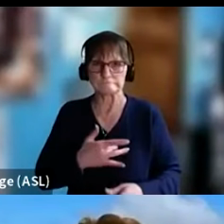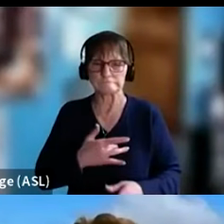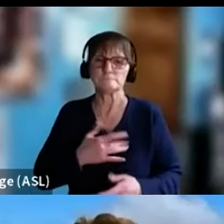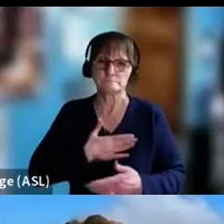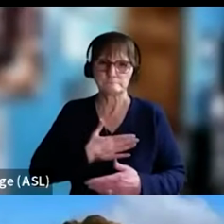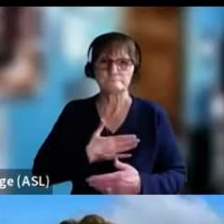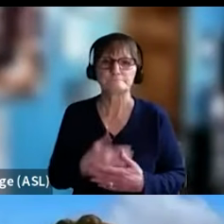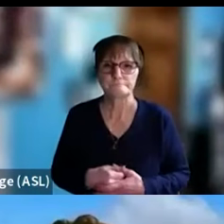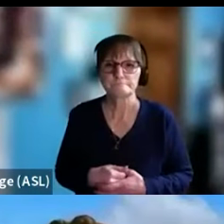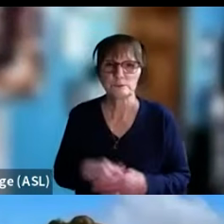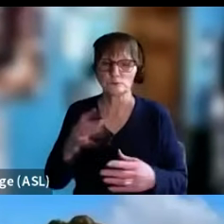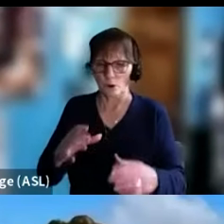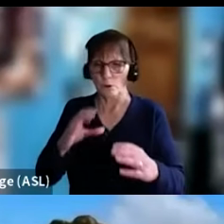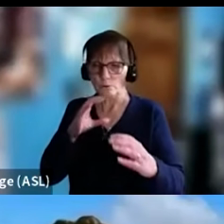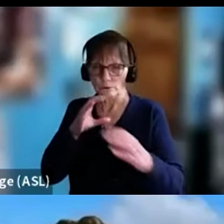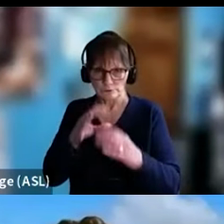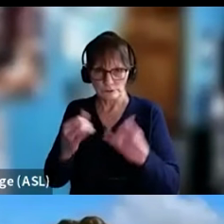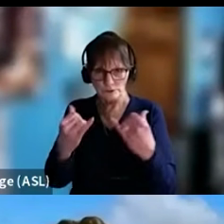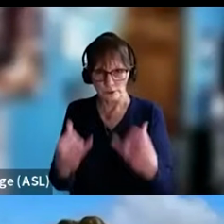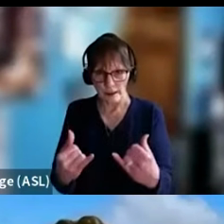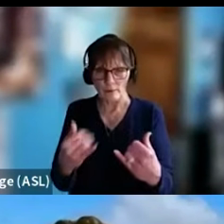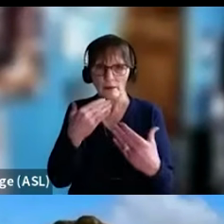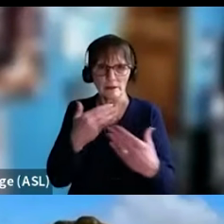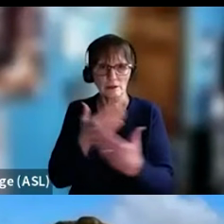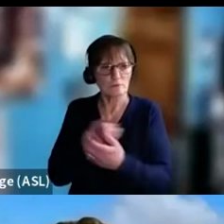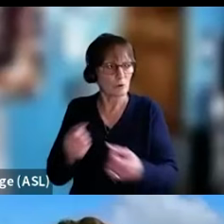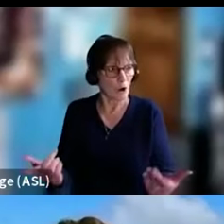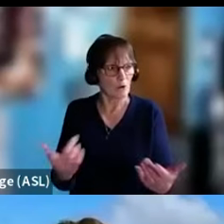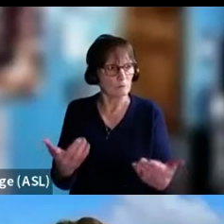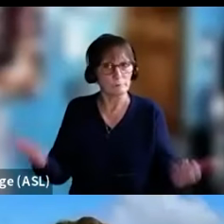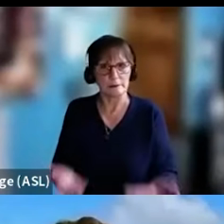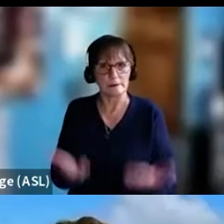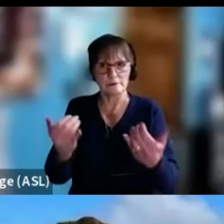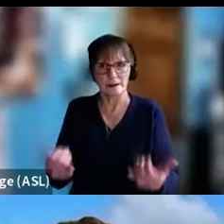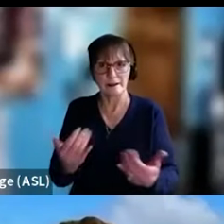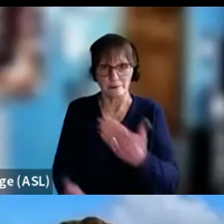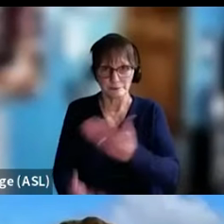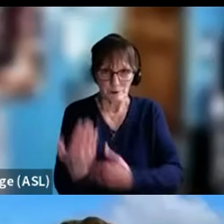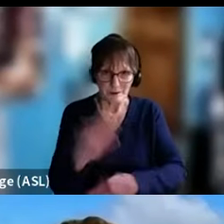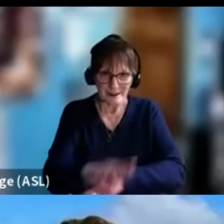So let's get into the conversation. I thank you all for being here this afternoon and morning. We also span four time zones.